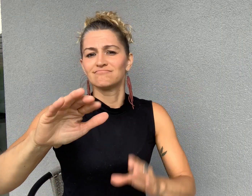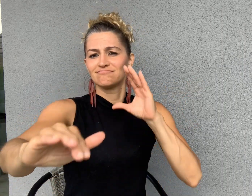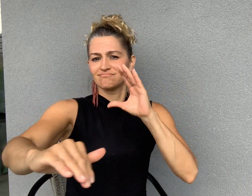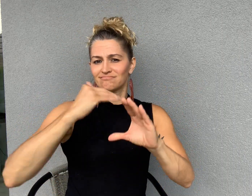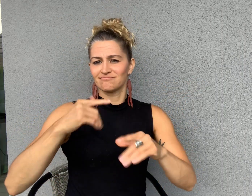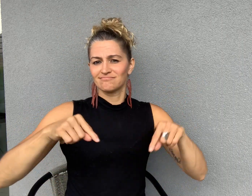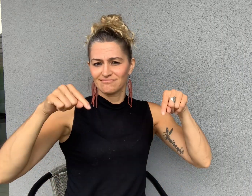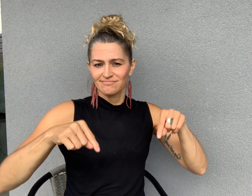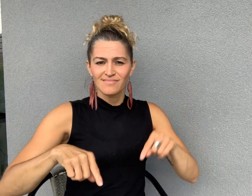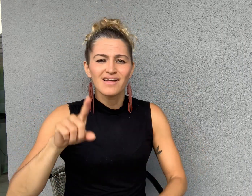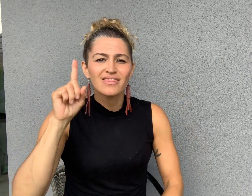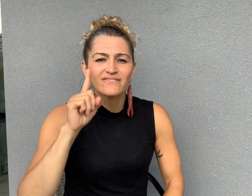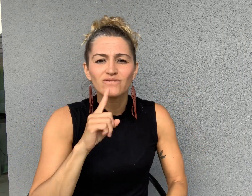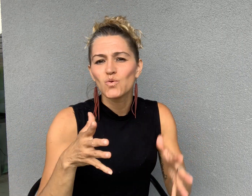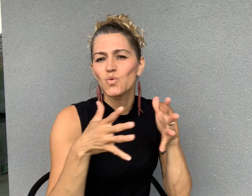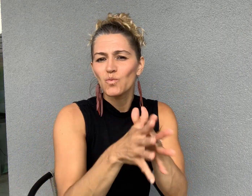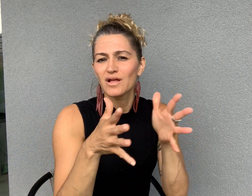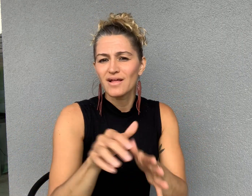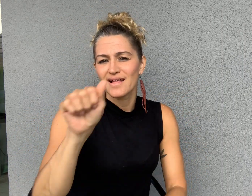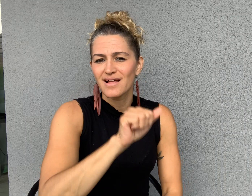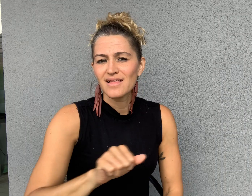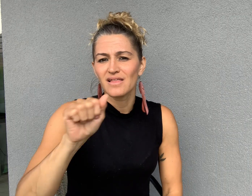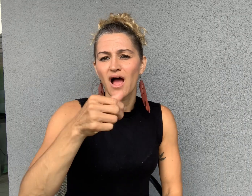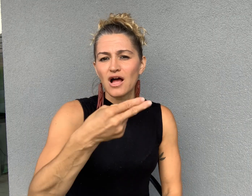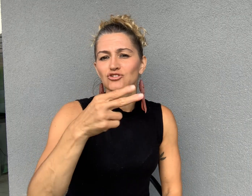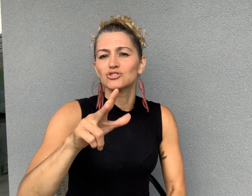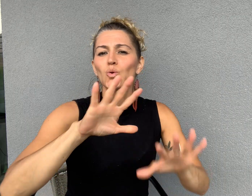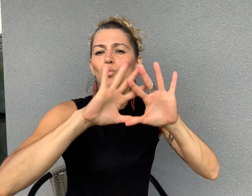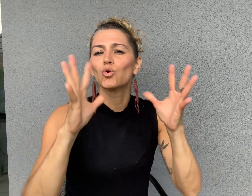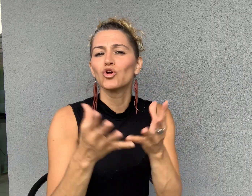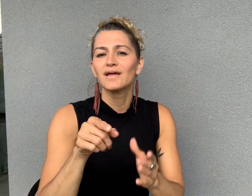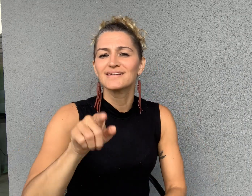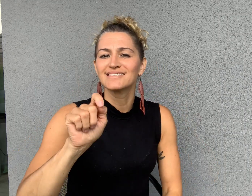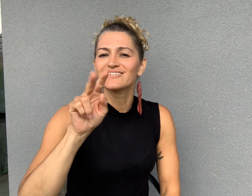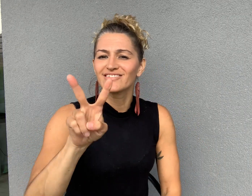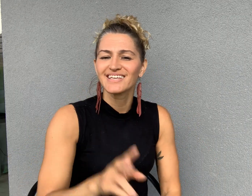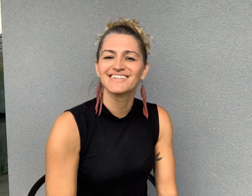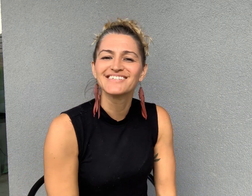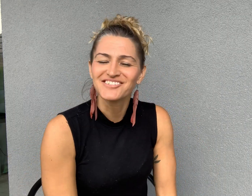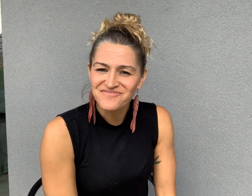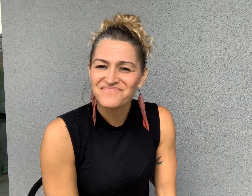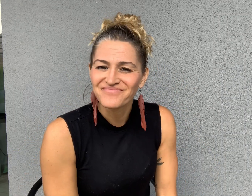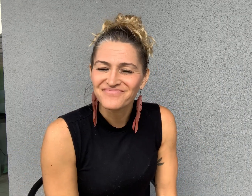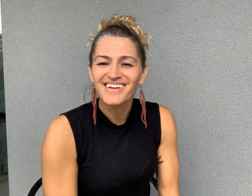in landscape format to deafwire@h3world.tv.